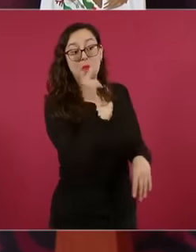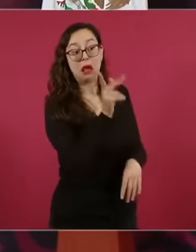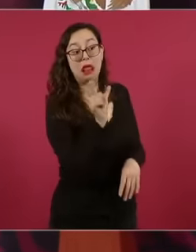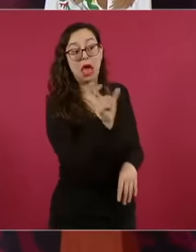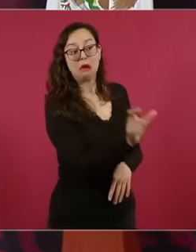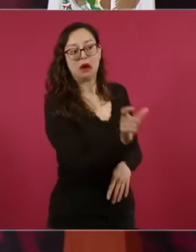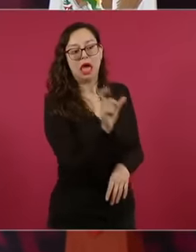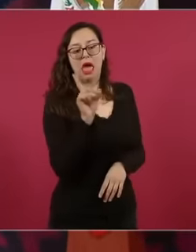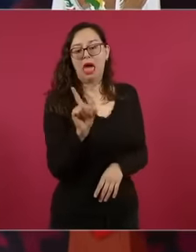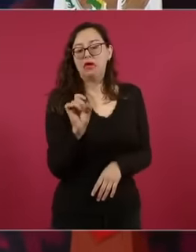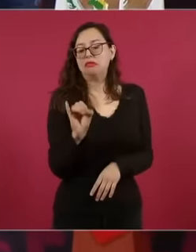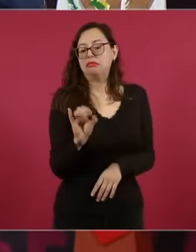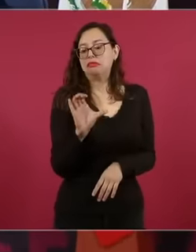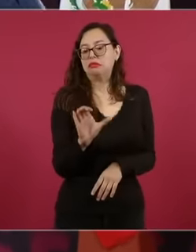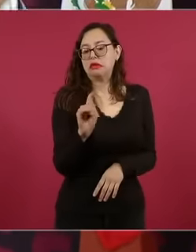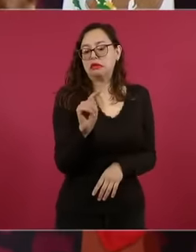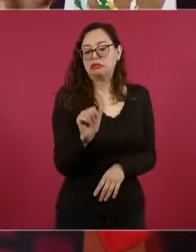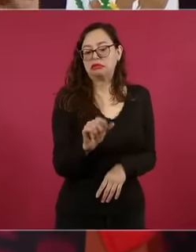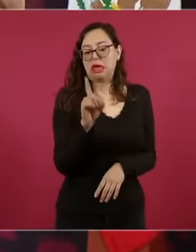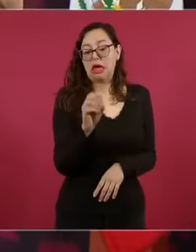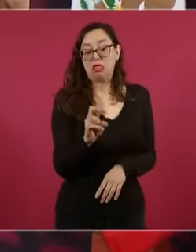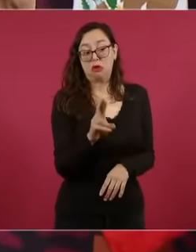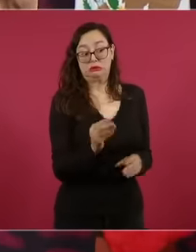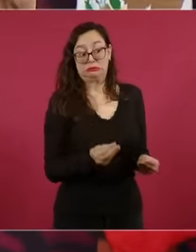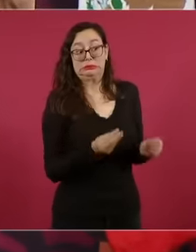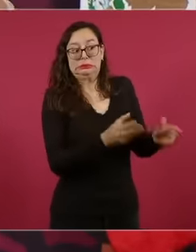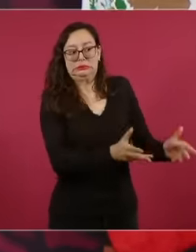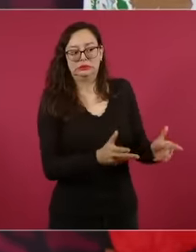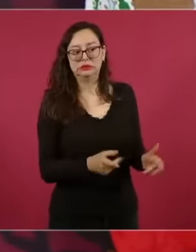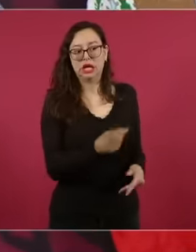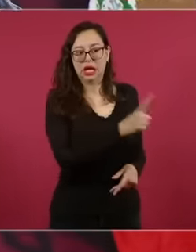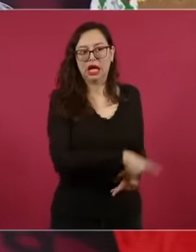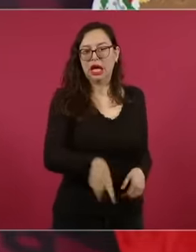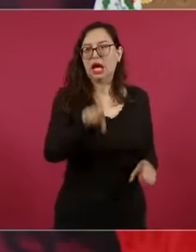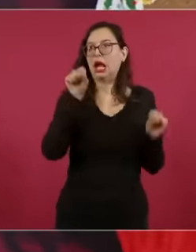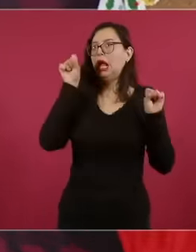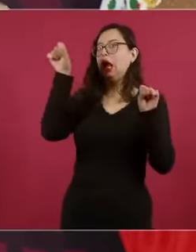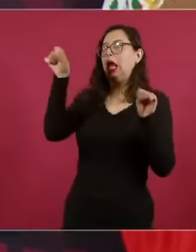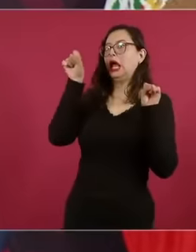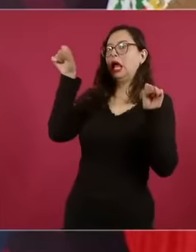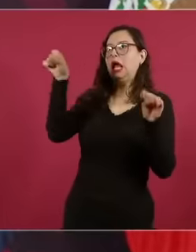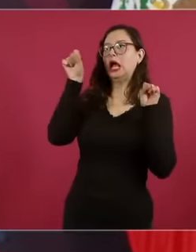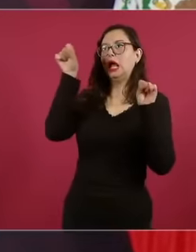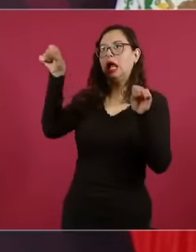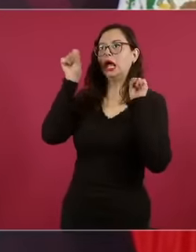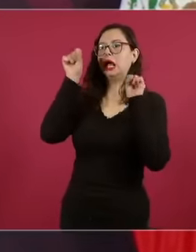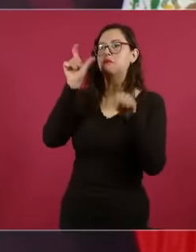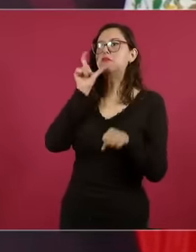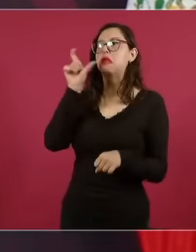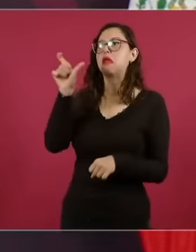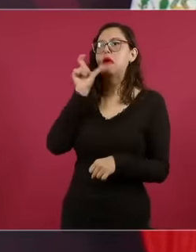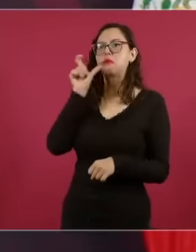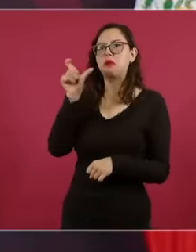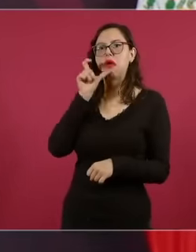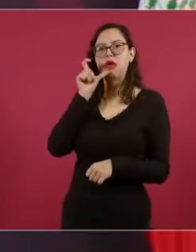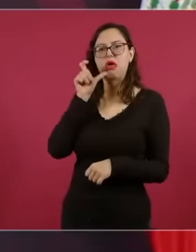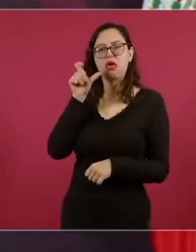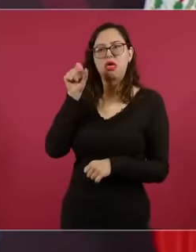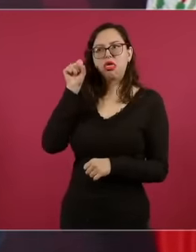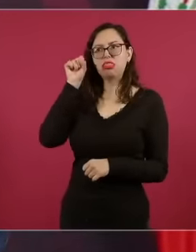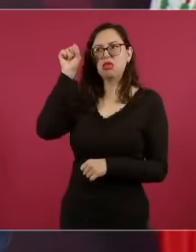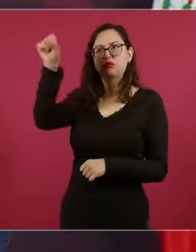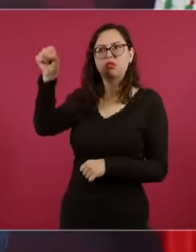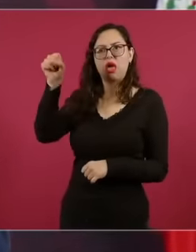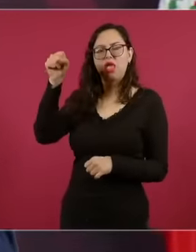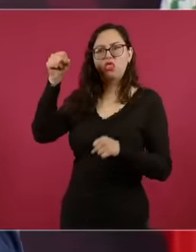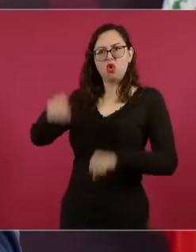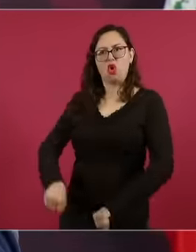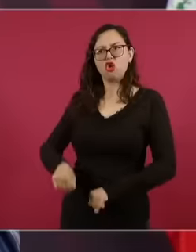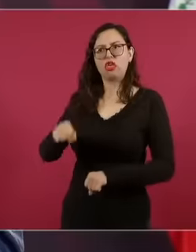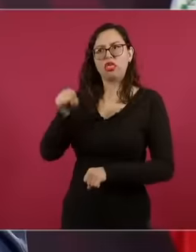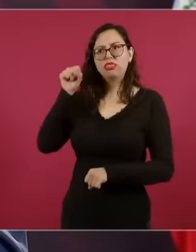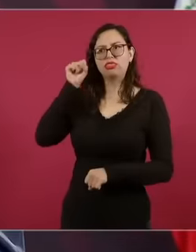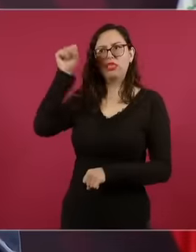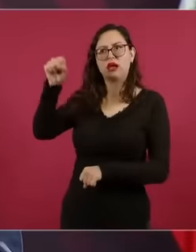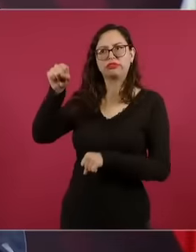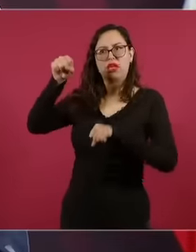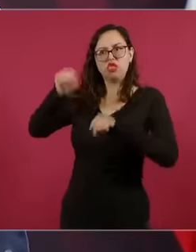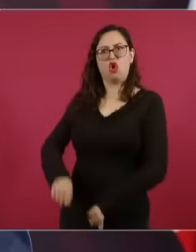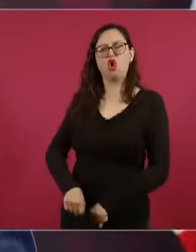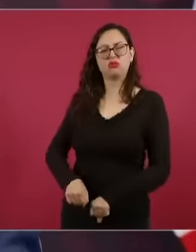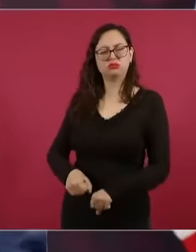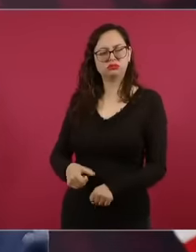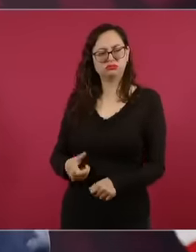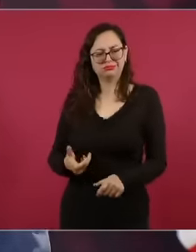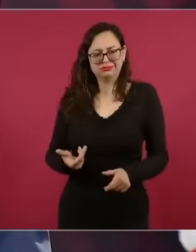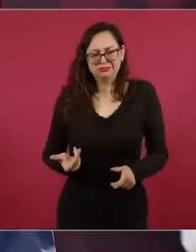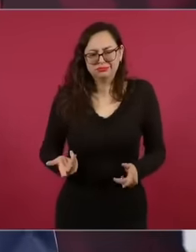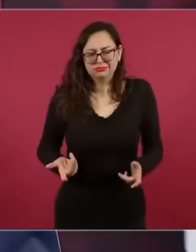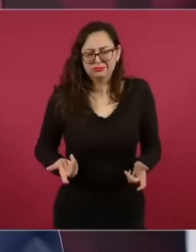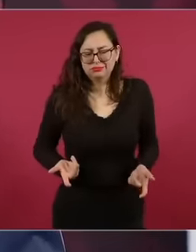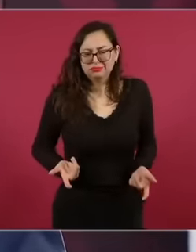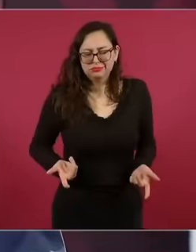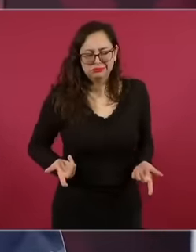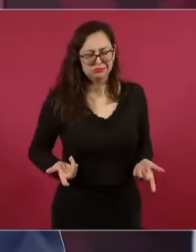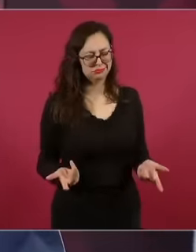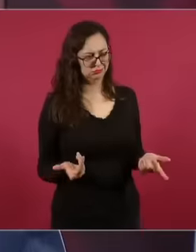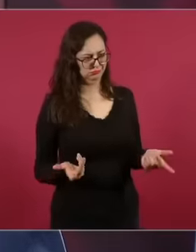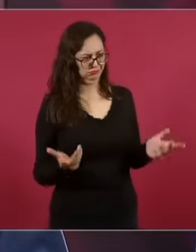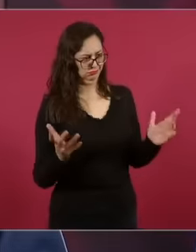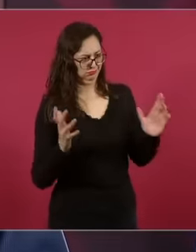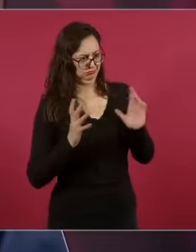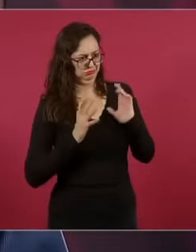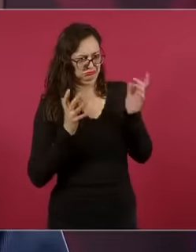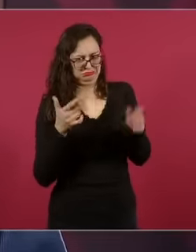not krause eh he even put on his page in his tweet that after 200 years of